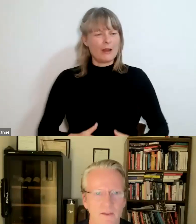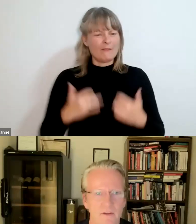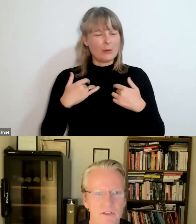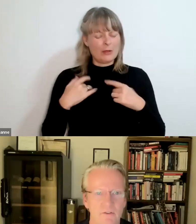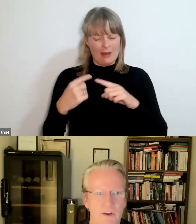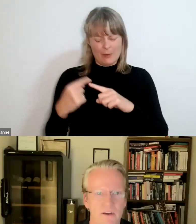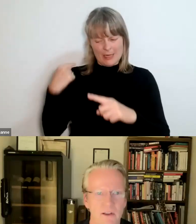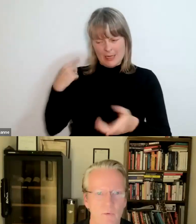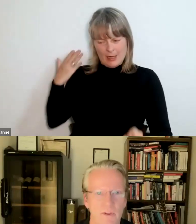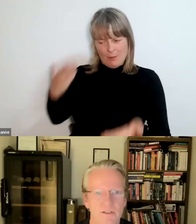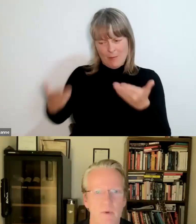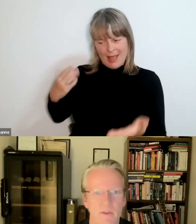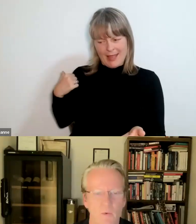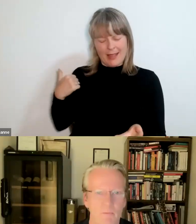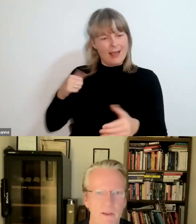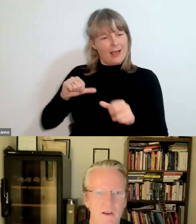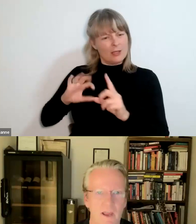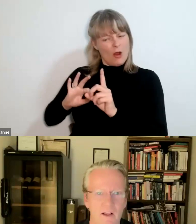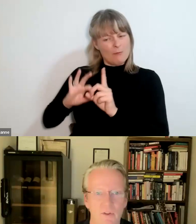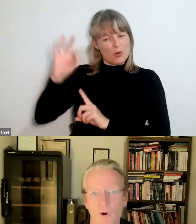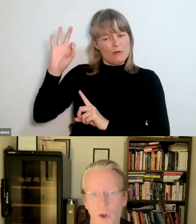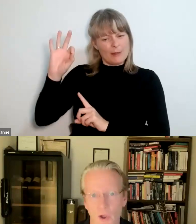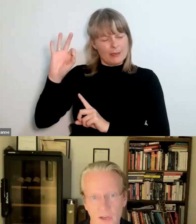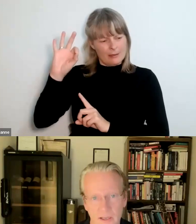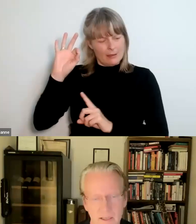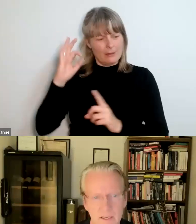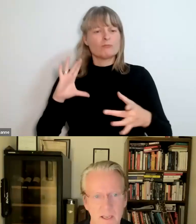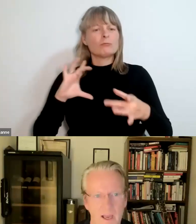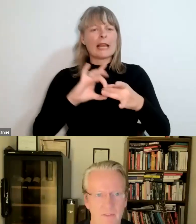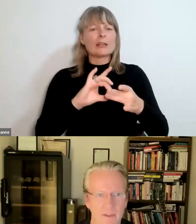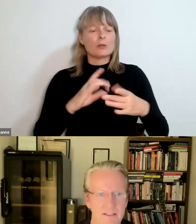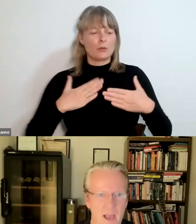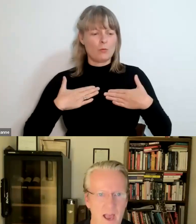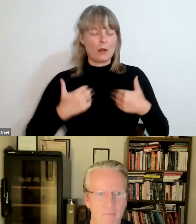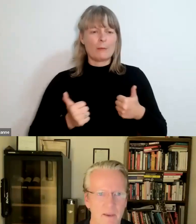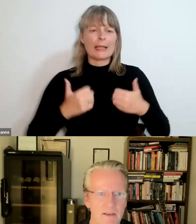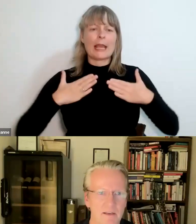reinvention is that A, as we write in the paper, things are not really getting any better